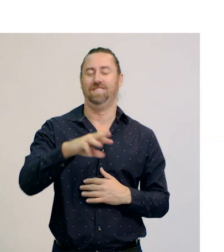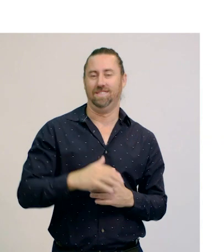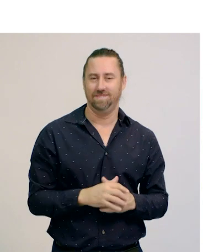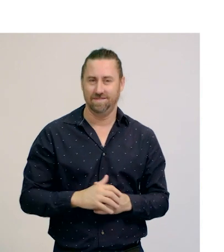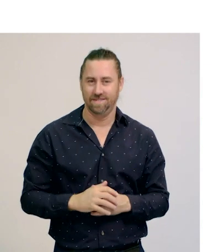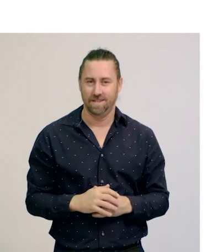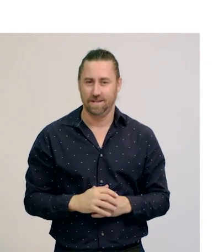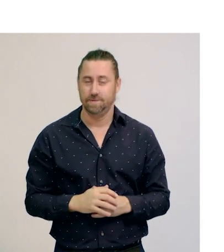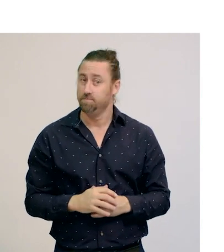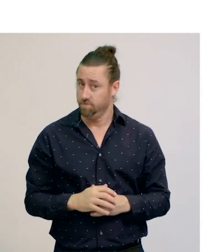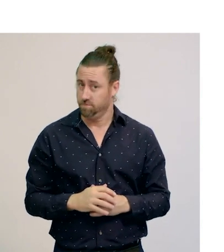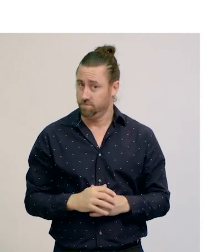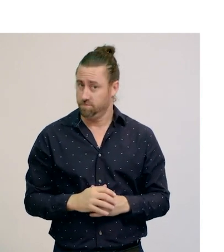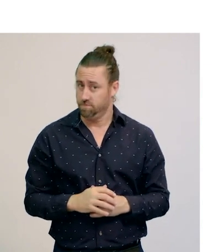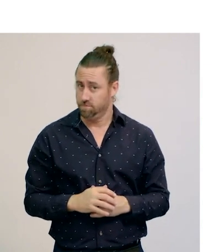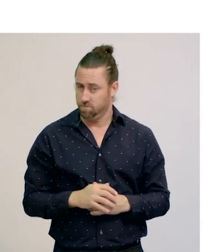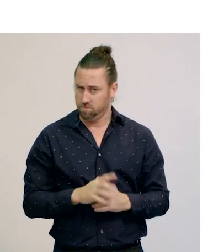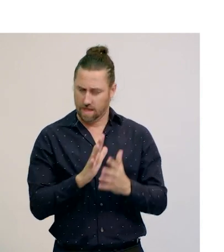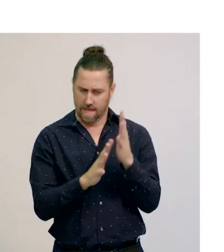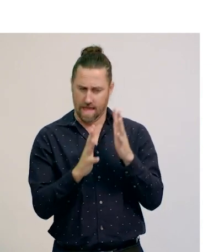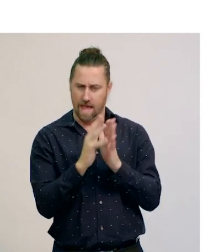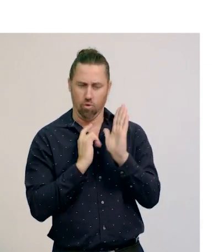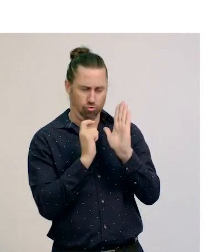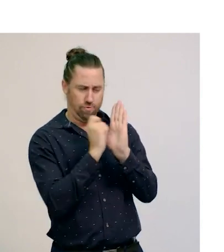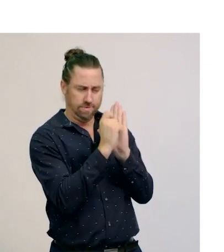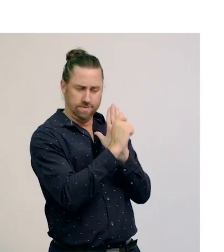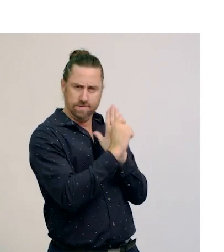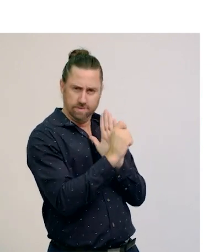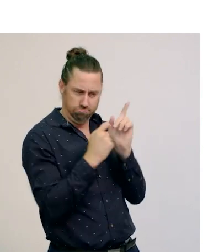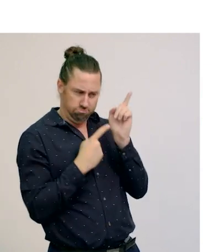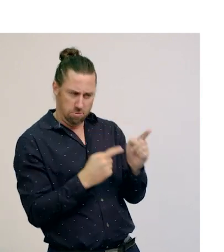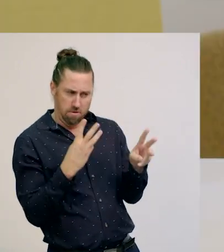Let's look at how we write this, mathematically.